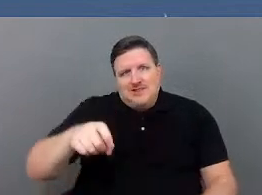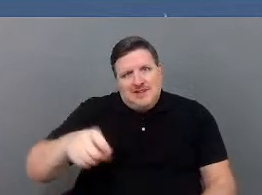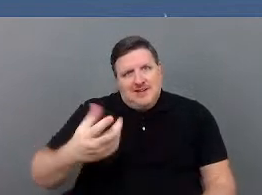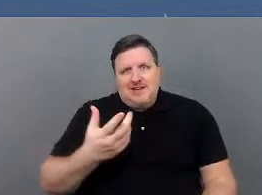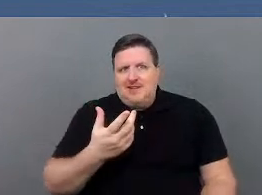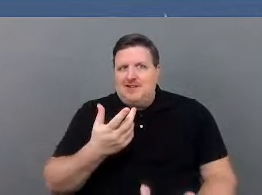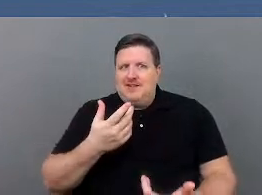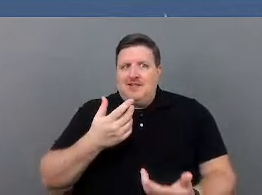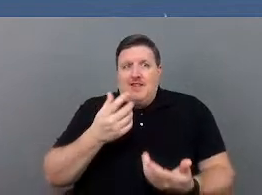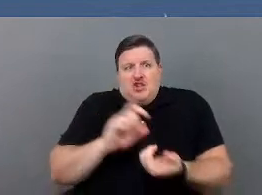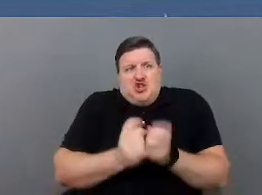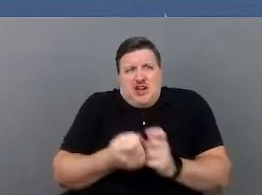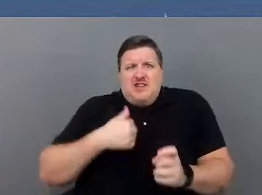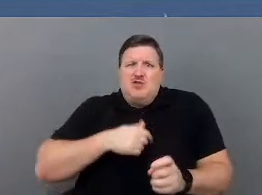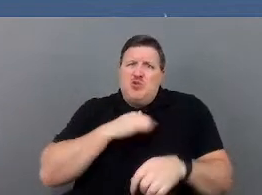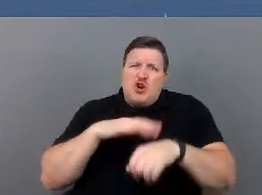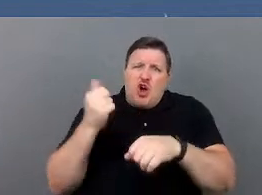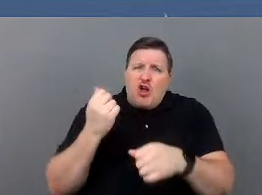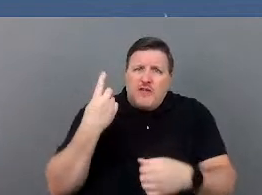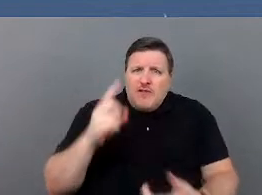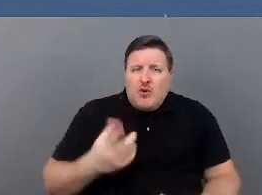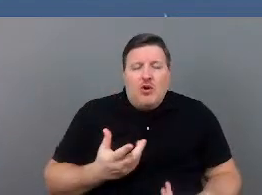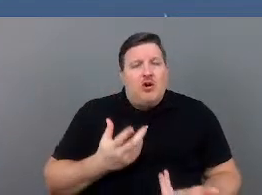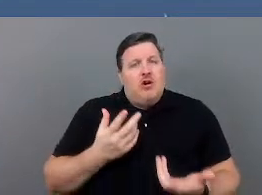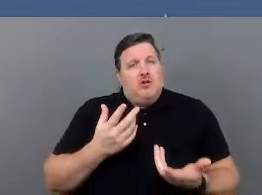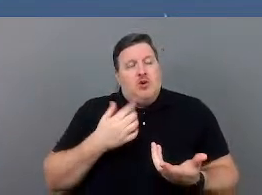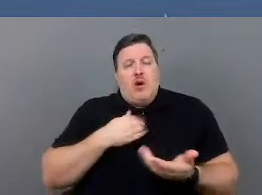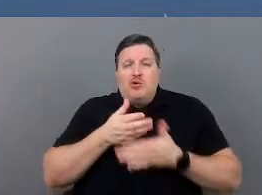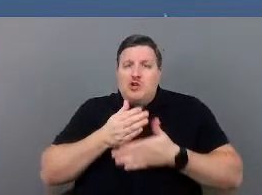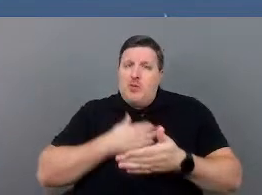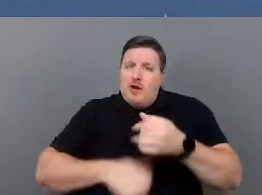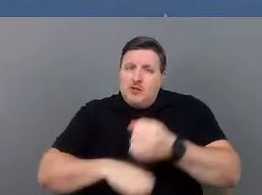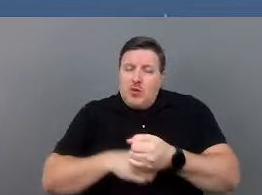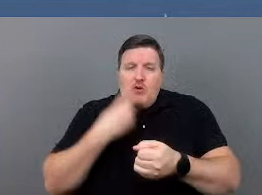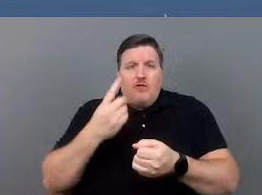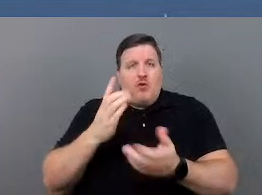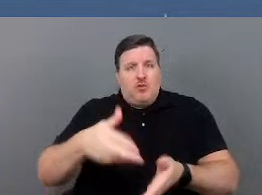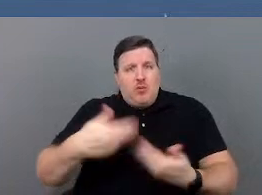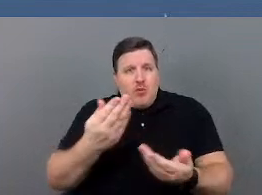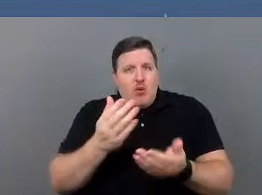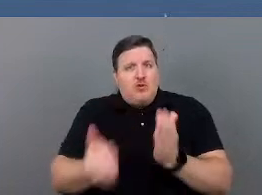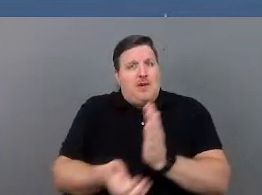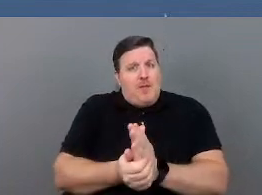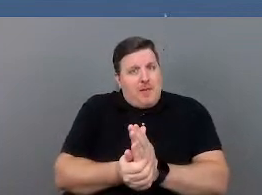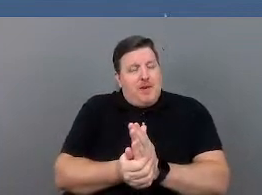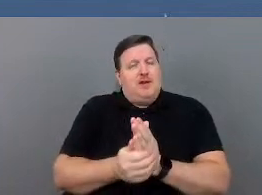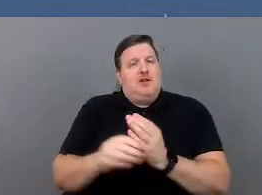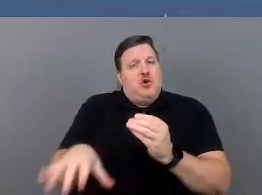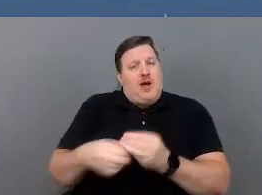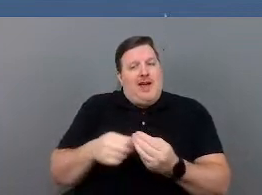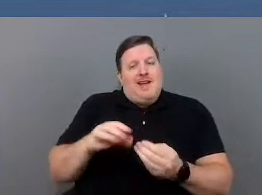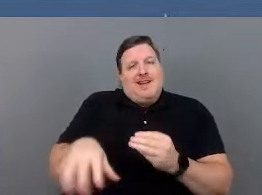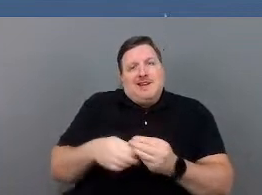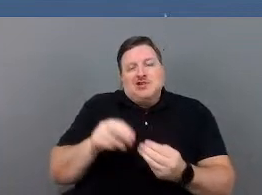OF VIOLENCE PREVENTION'S BUDGET. THIS HELPS ADDRESS ROOT CAUSES OF CRIME AND VIOLENCE AND I URGE THE FULL COUNCIL TO APPROVE IT.